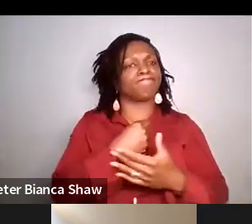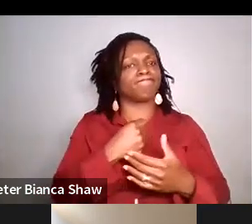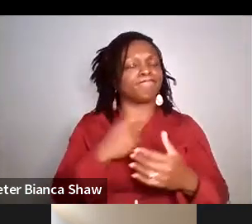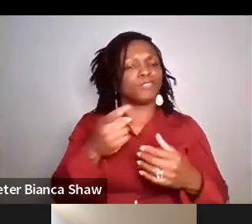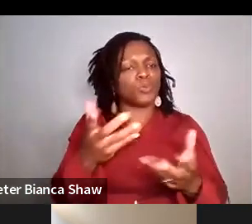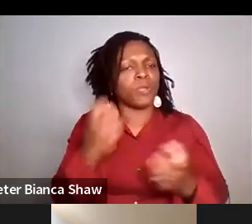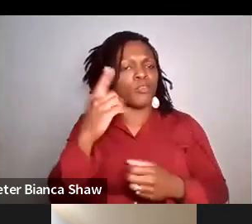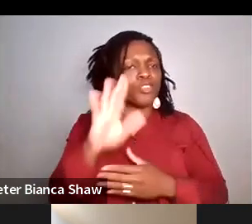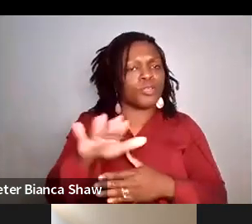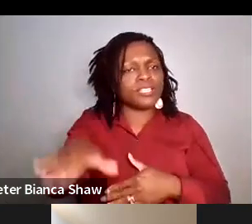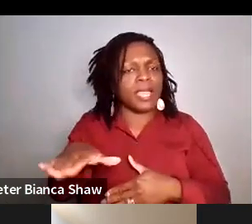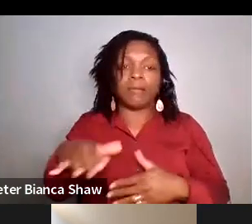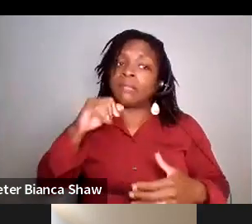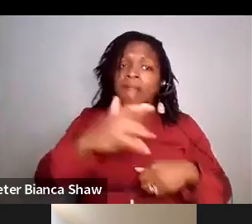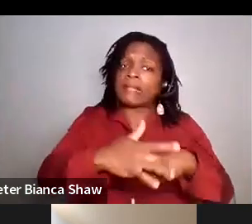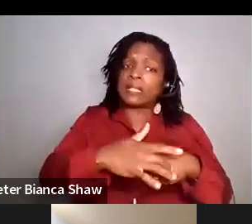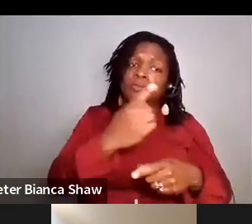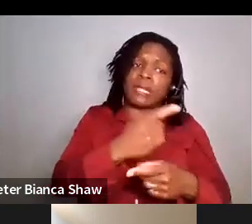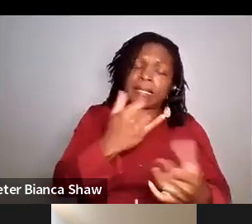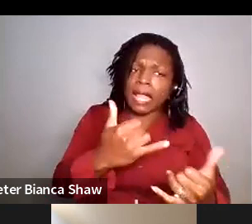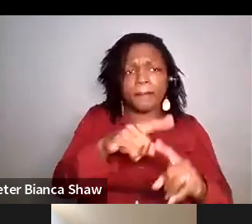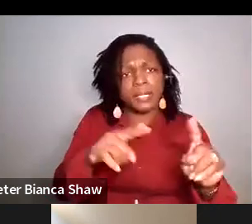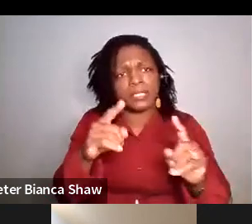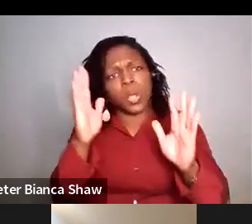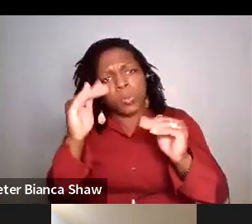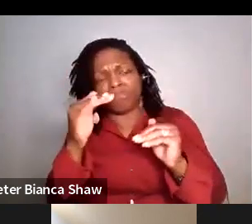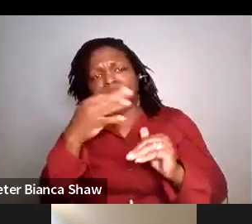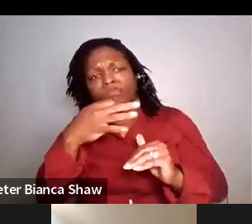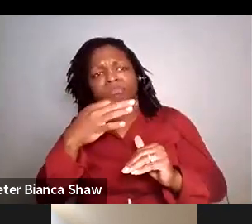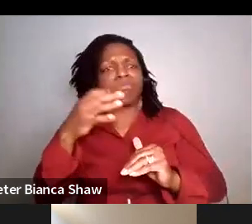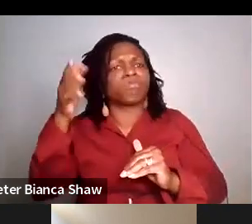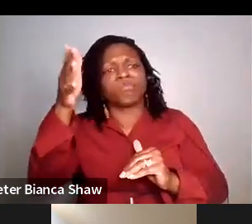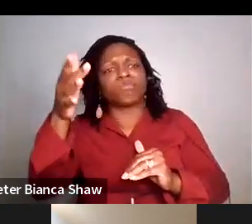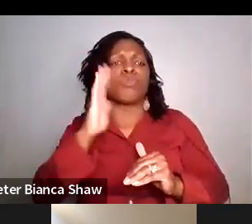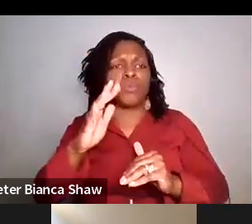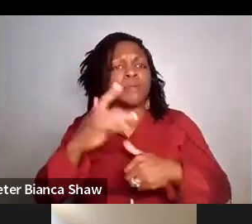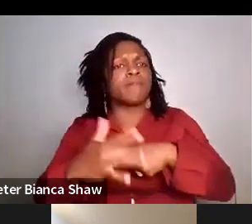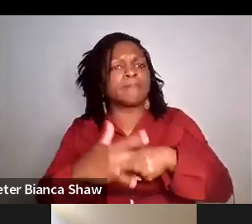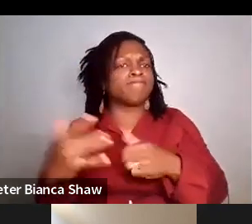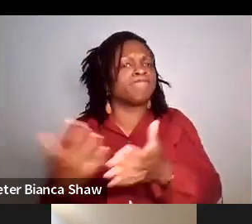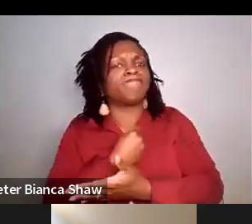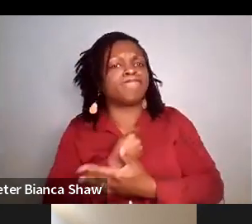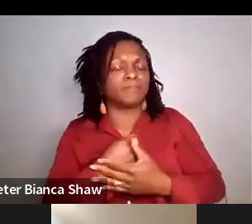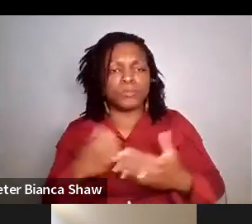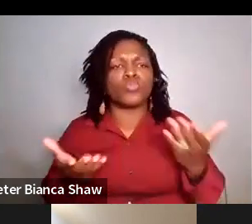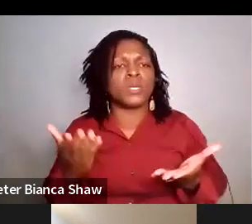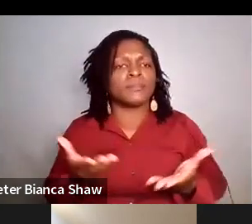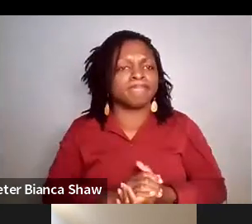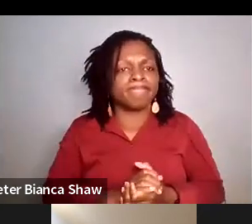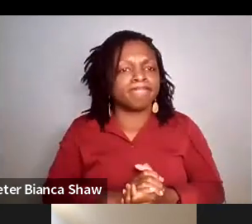Now, Mike, i'm gonna ask you to go first